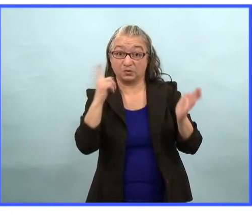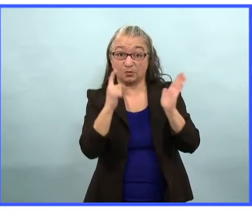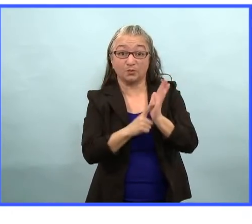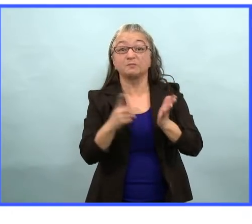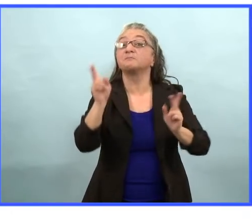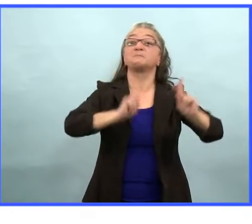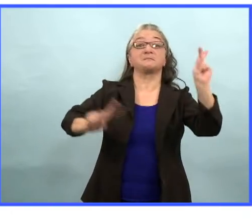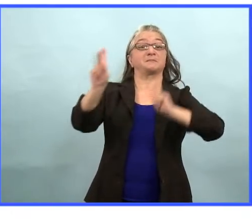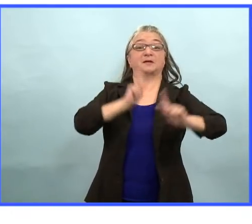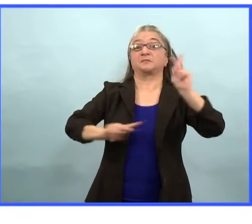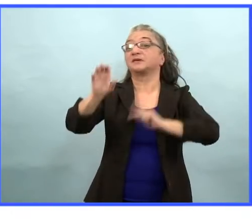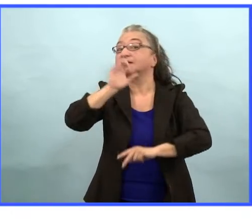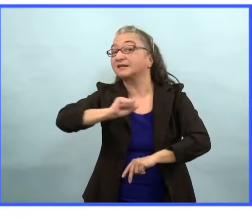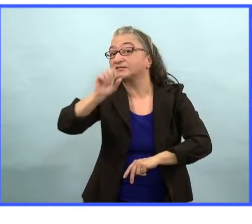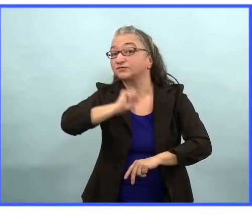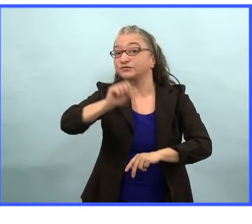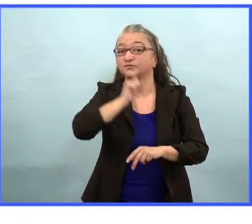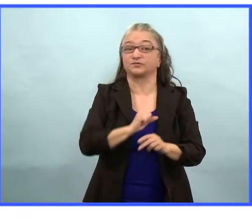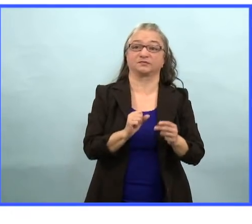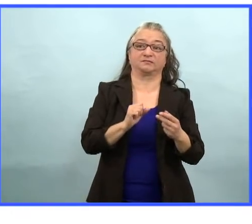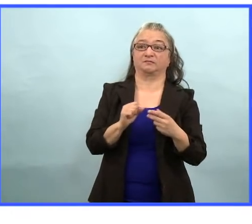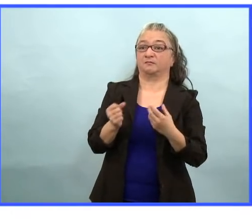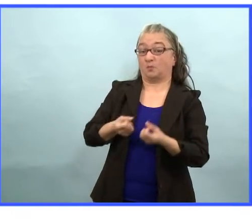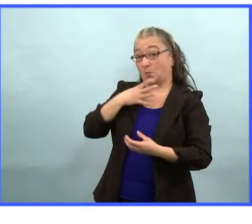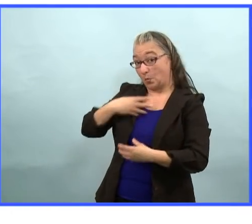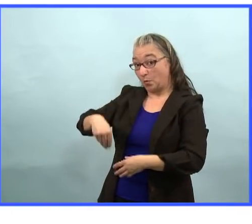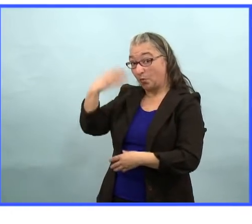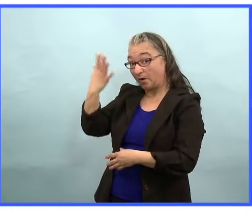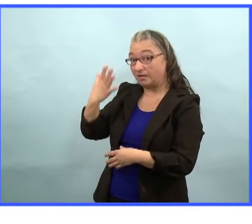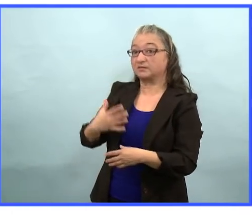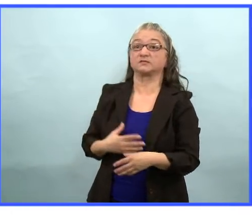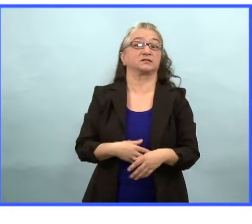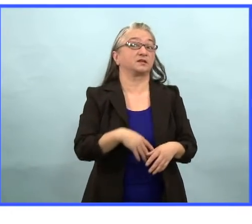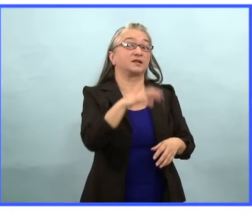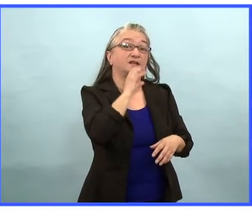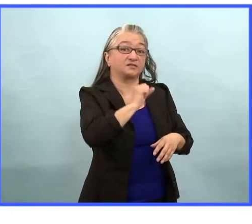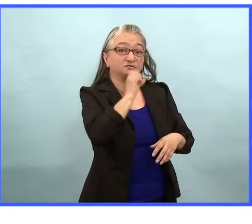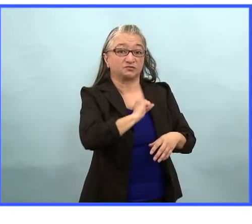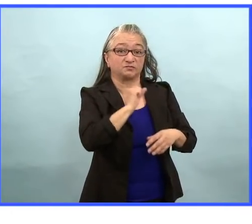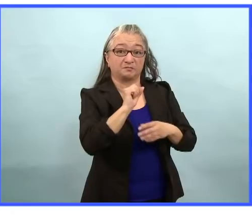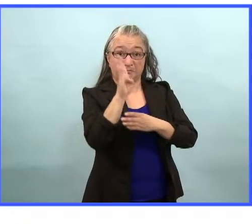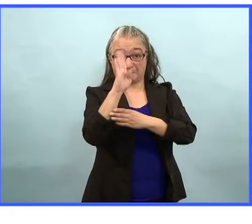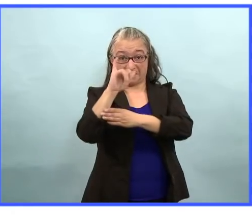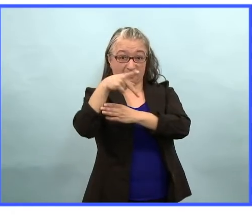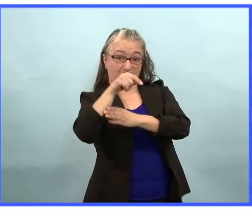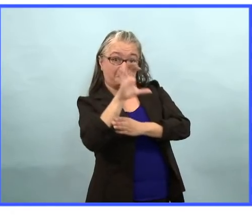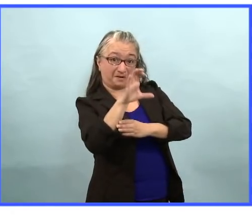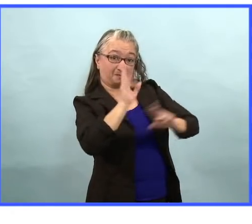of bipark communities and people who identify as white now i do want to note that although we have